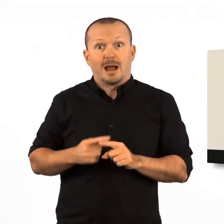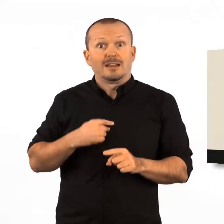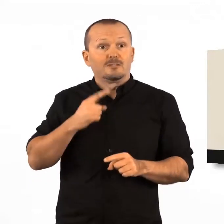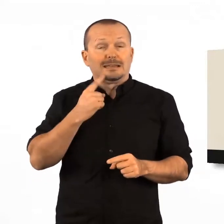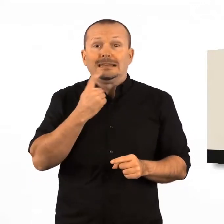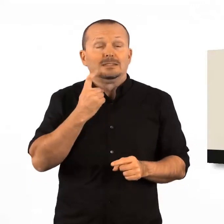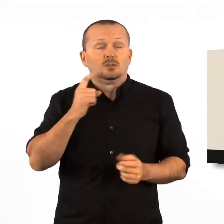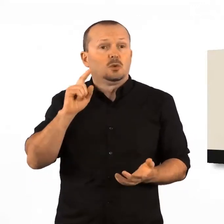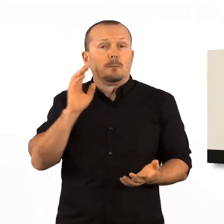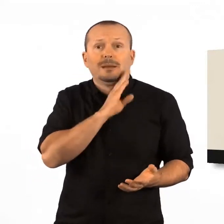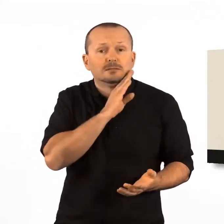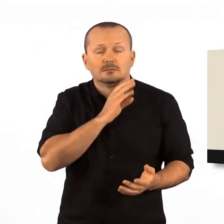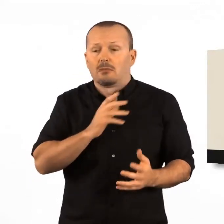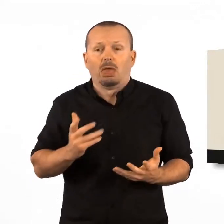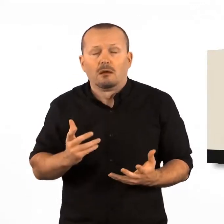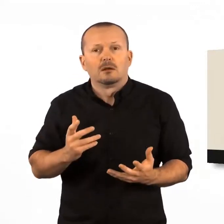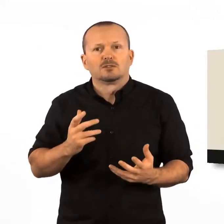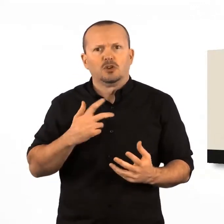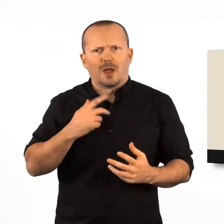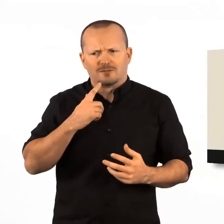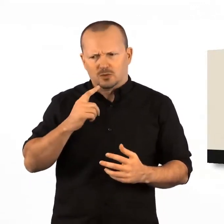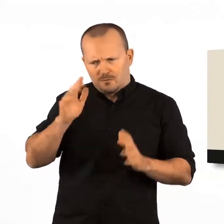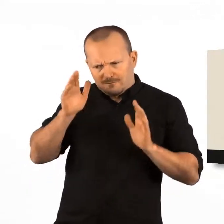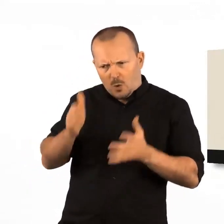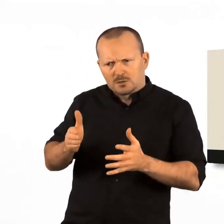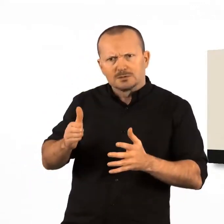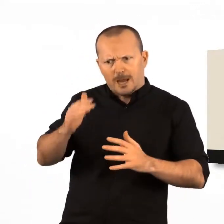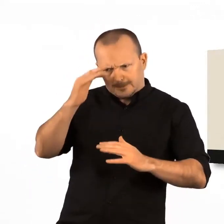you so it’s the you that’s watching your child to see what signs they’re giving